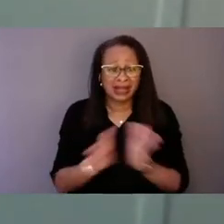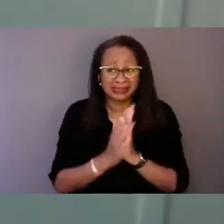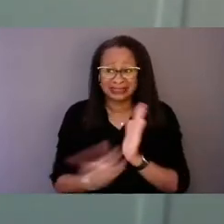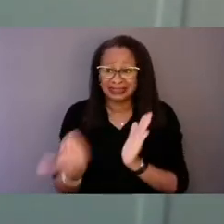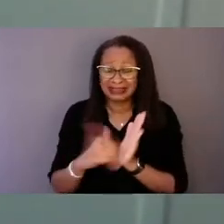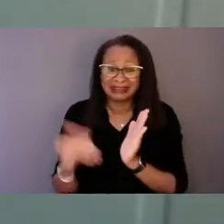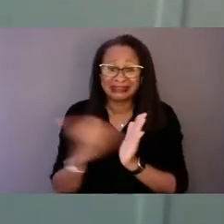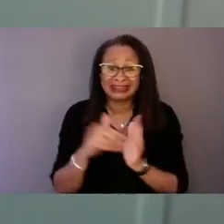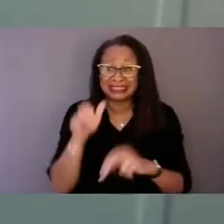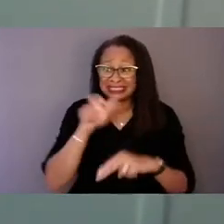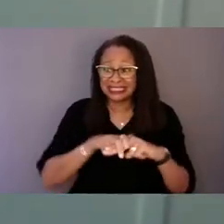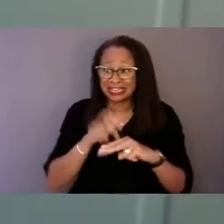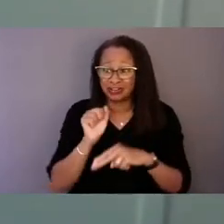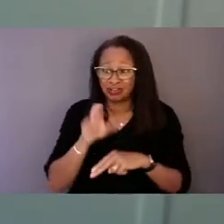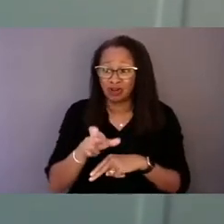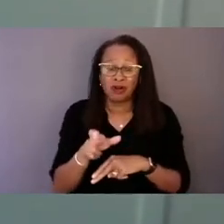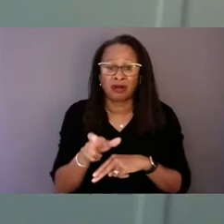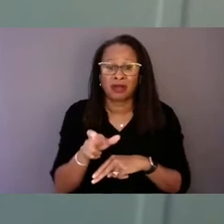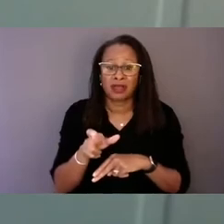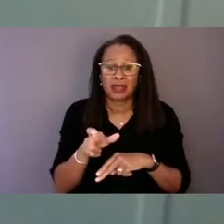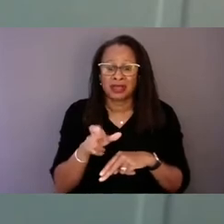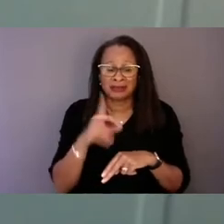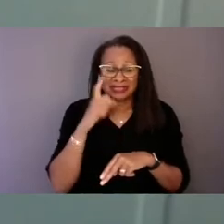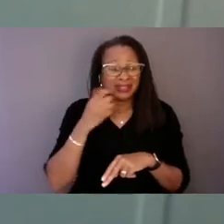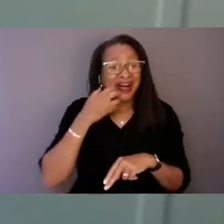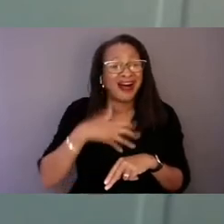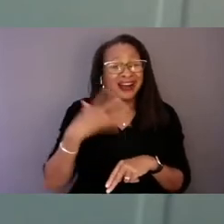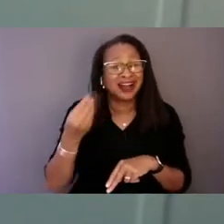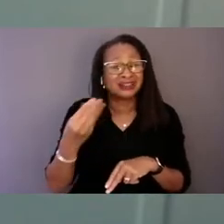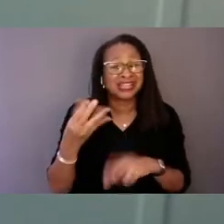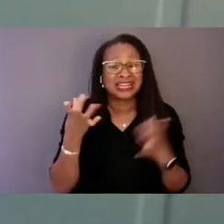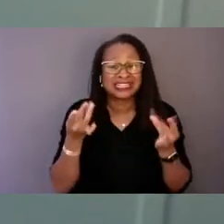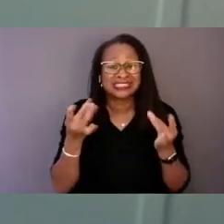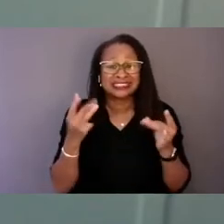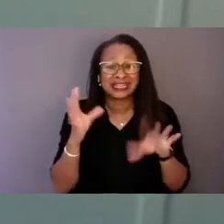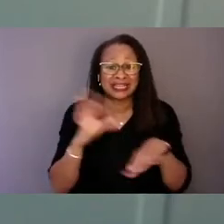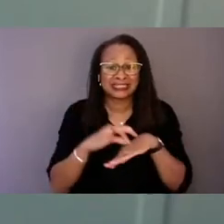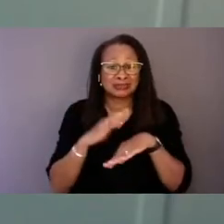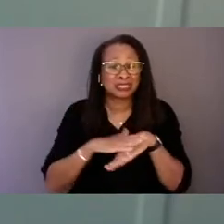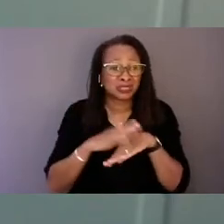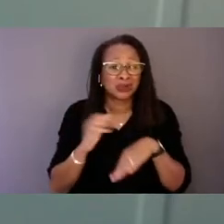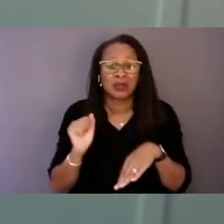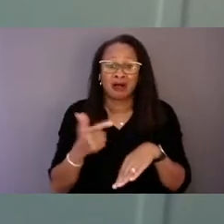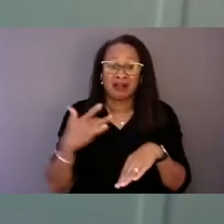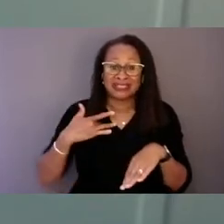to get out of the heat, humidity, and mosquitoes which all were a sensory nightmare